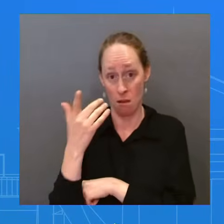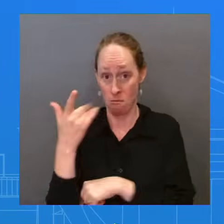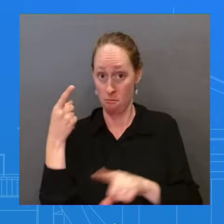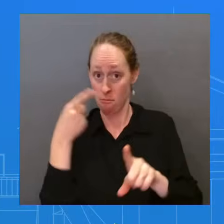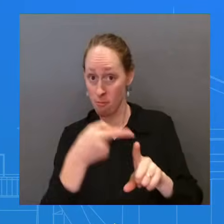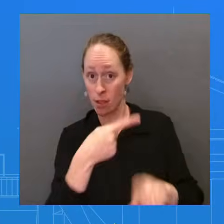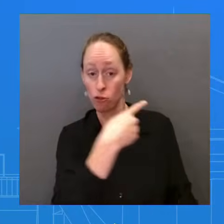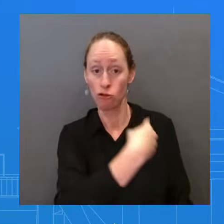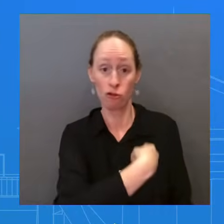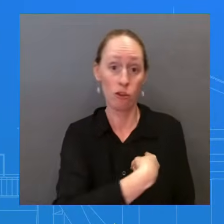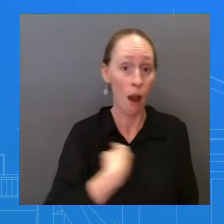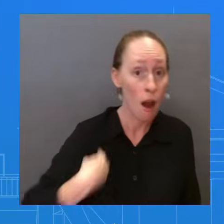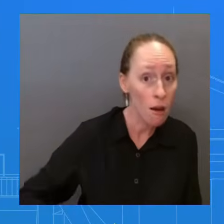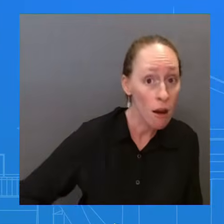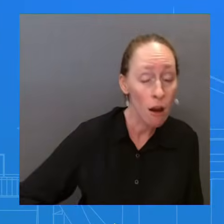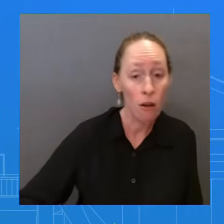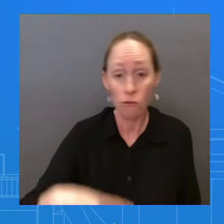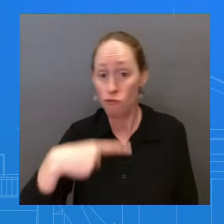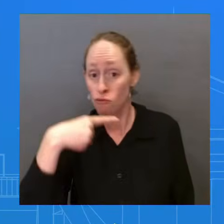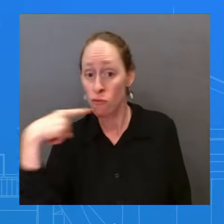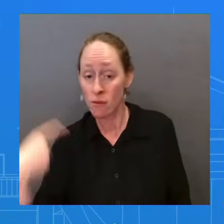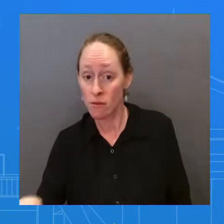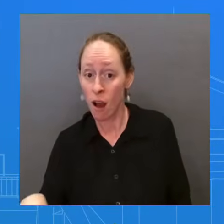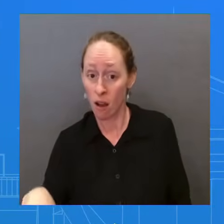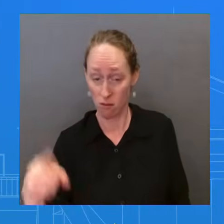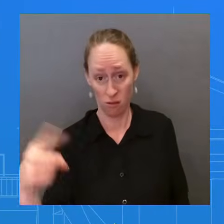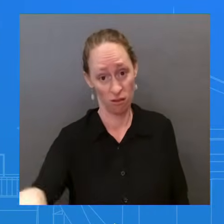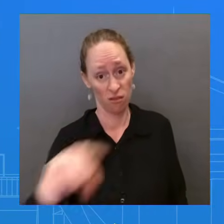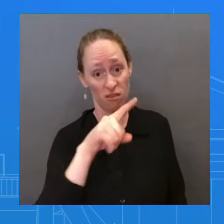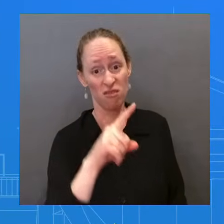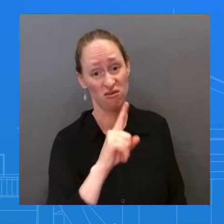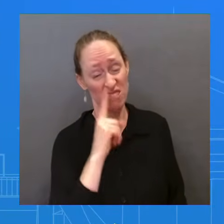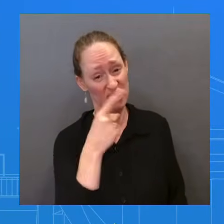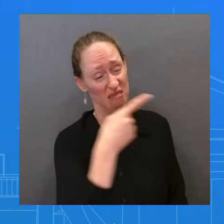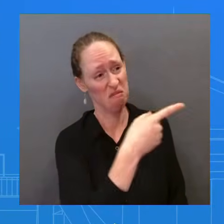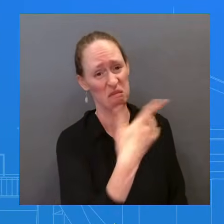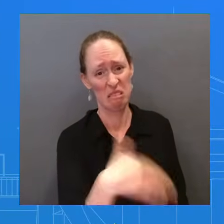President Reagan described the Soviet Union as the "locus of evil" in the modern world.